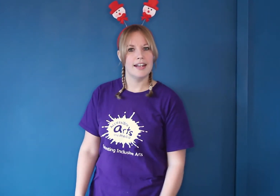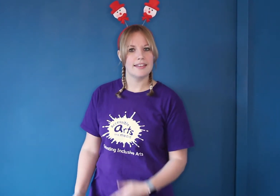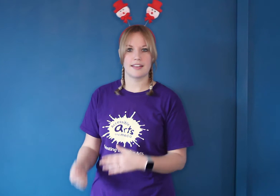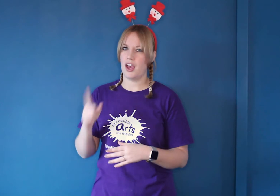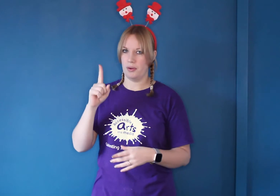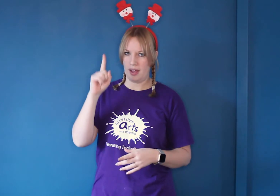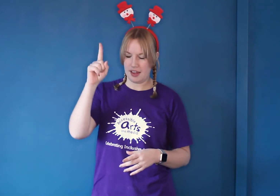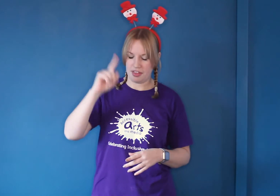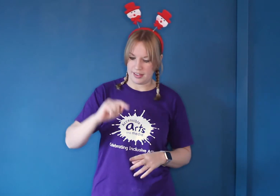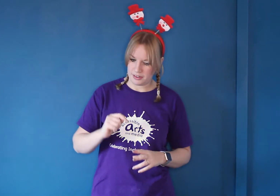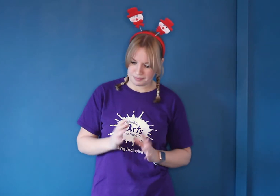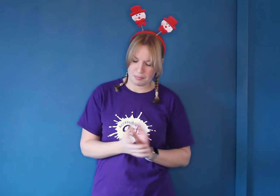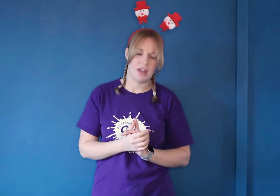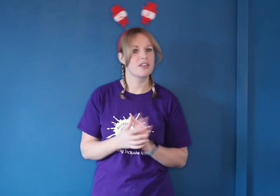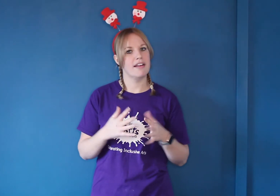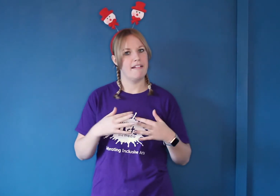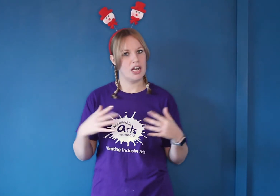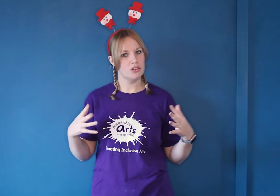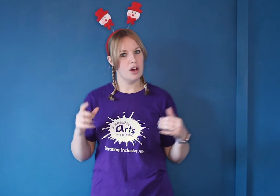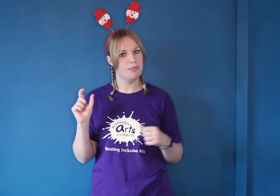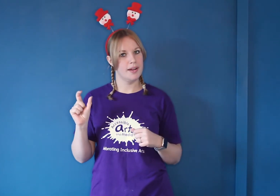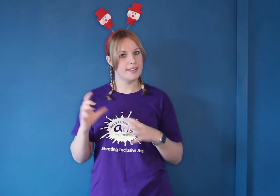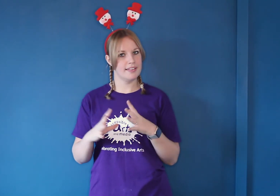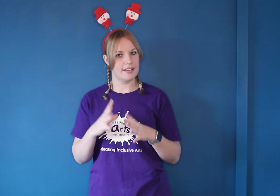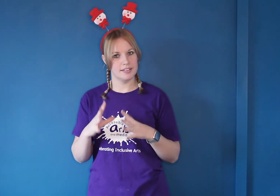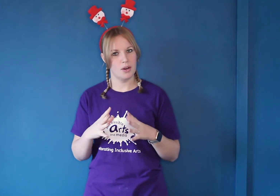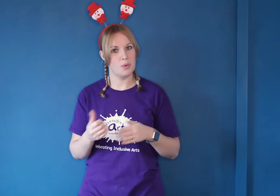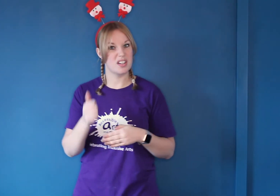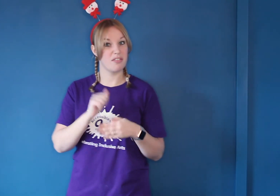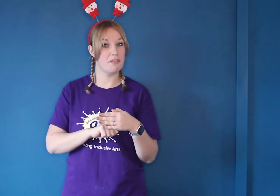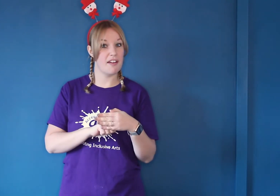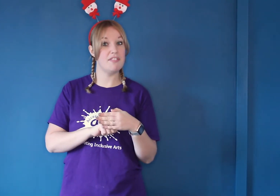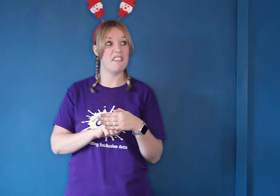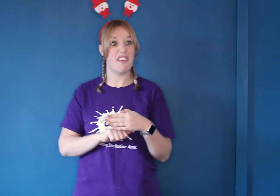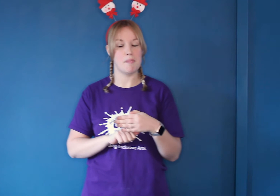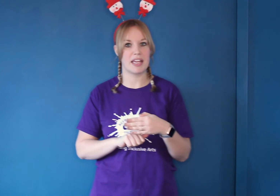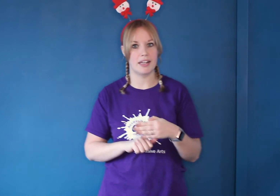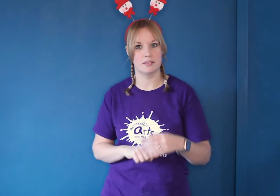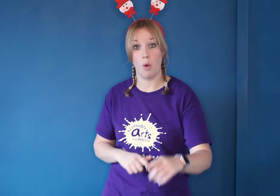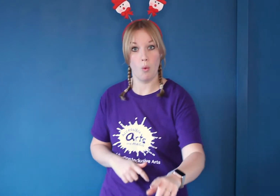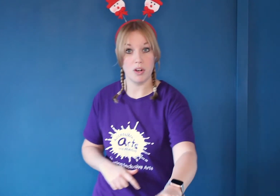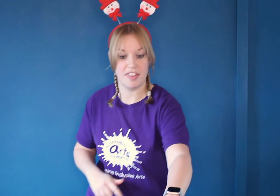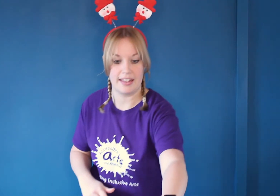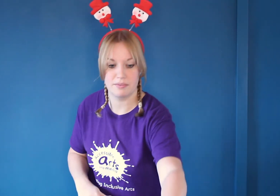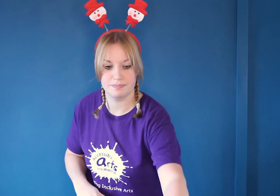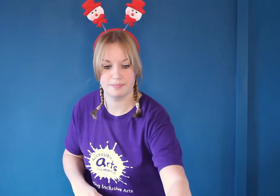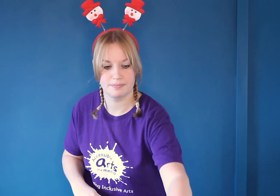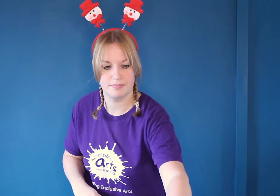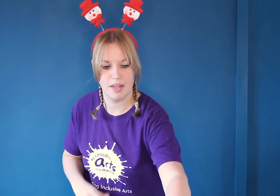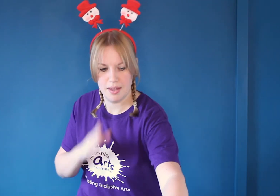Let’s go, I think, because there are a lot of words and signs, we should go from the very very very beginning. What do you think?